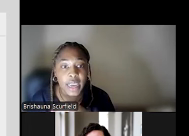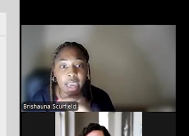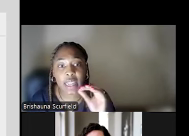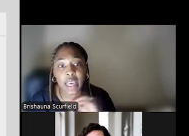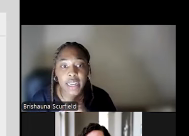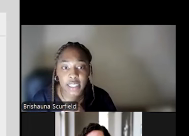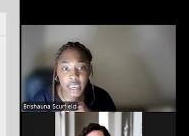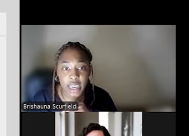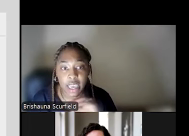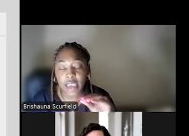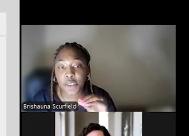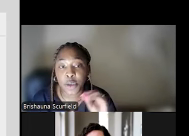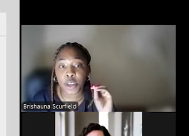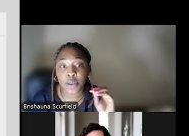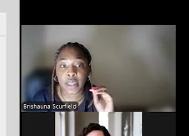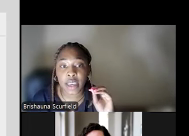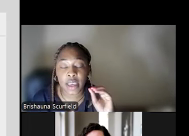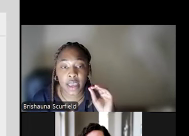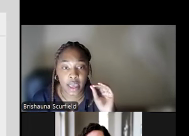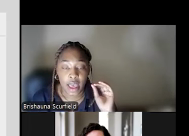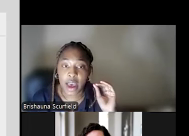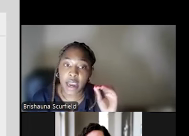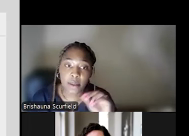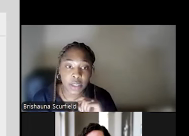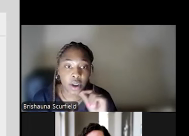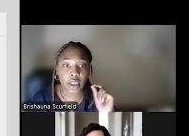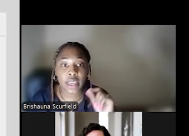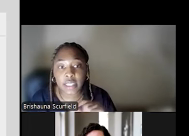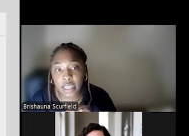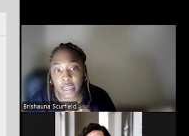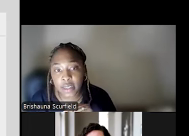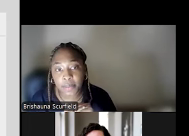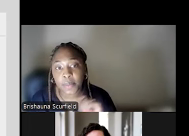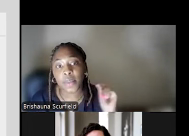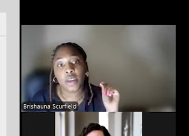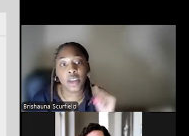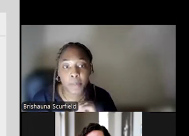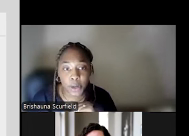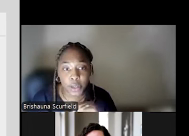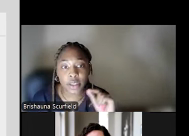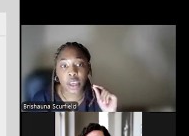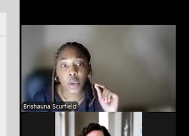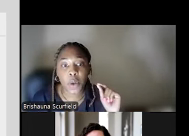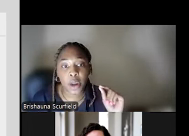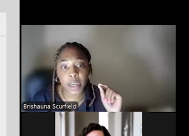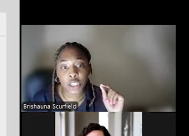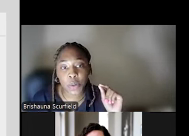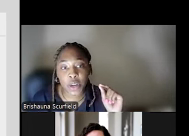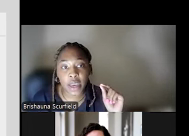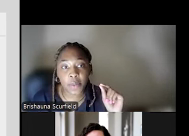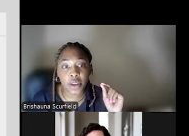And the last thing, if you're using items that are listed, numbered, we want to make sure that we are